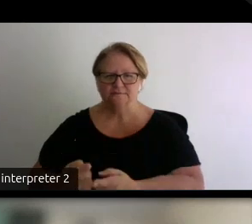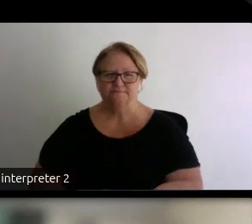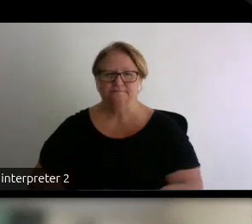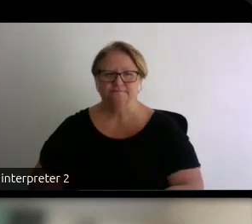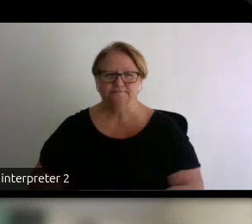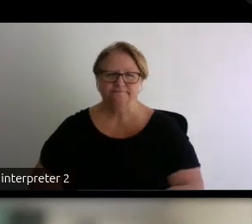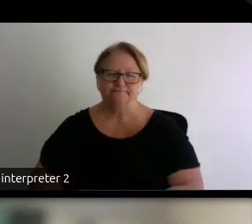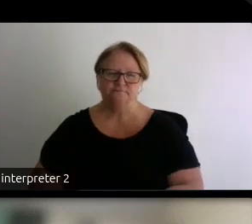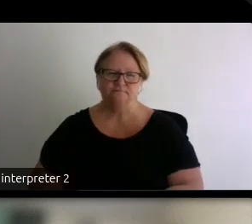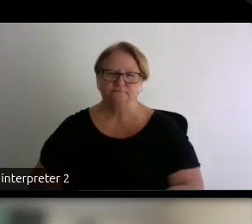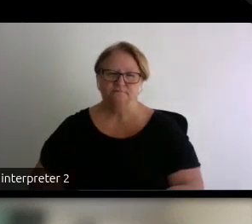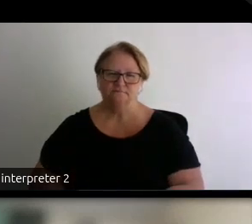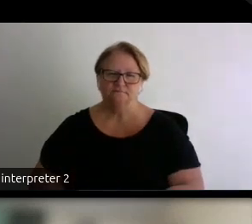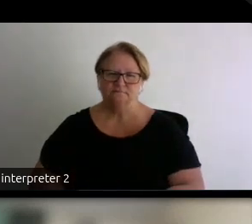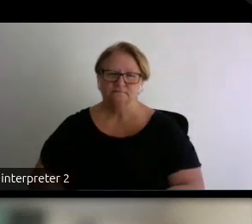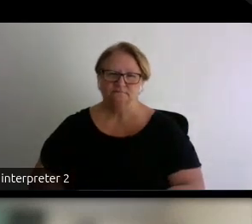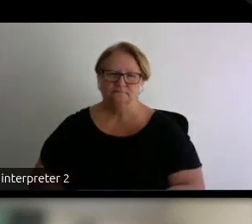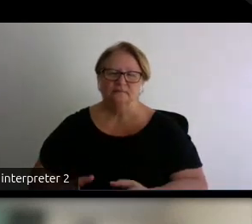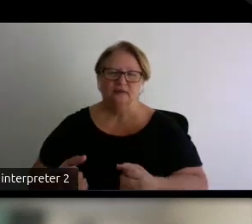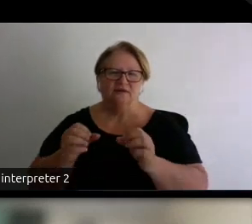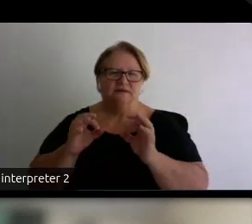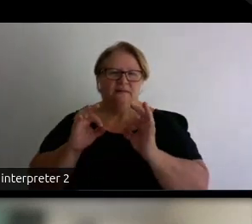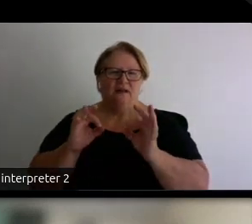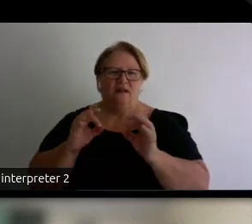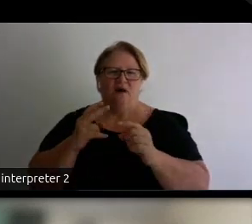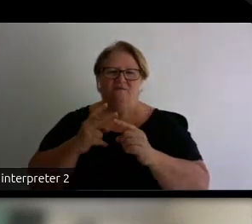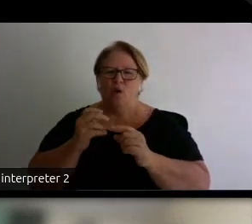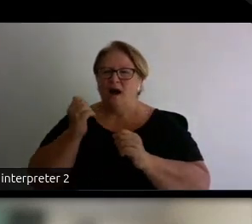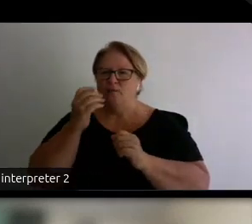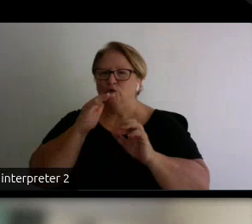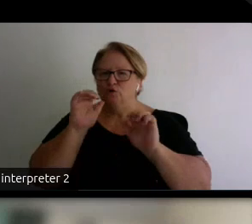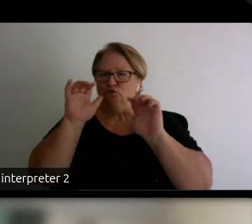We do have a specialist line dedicated to Aboriginal and Torres Strait Islander